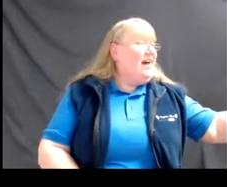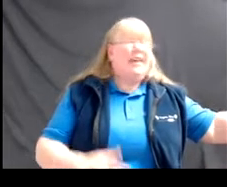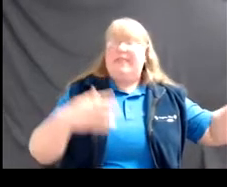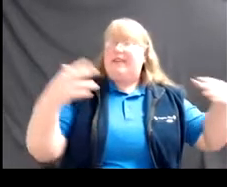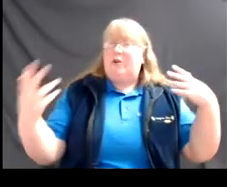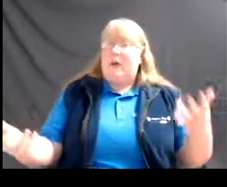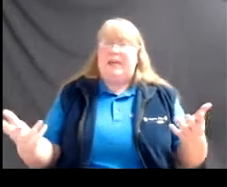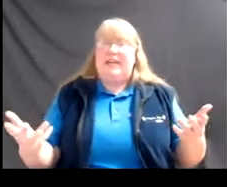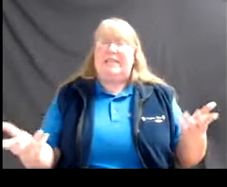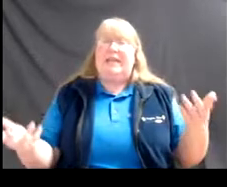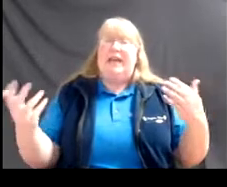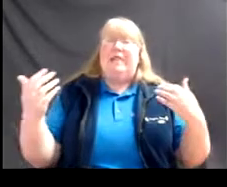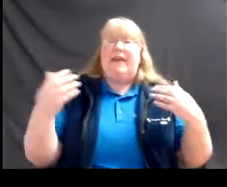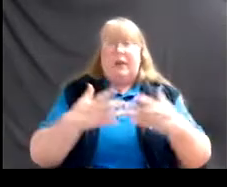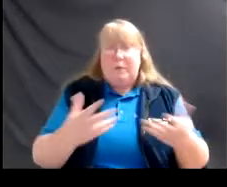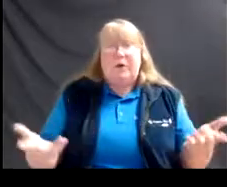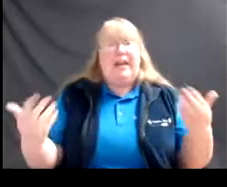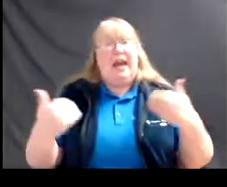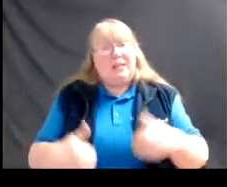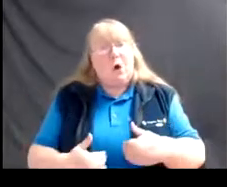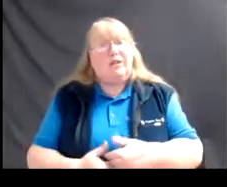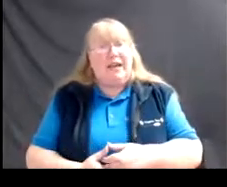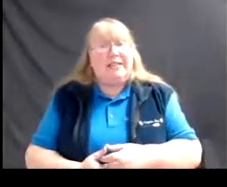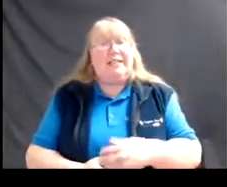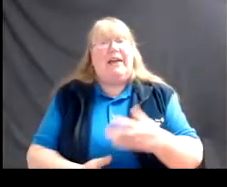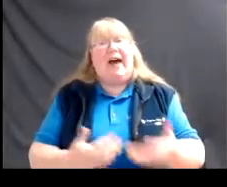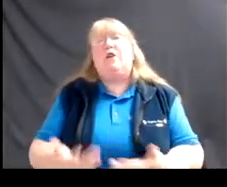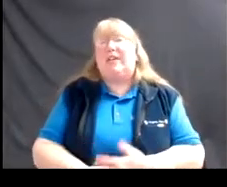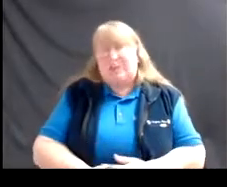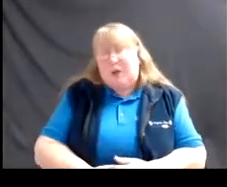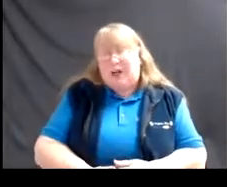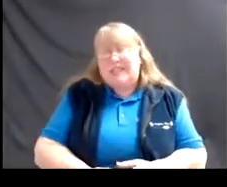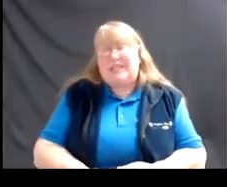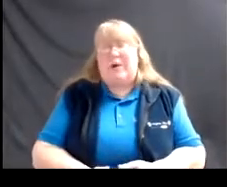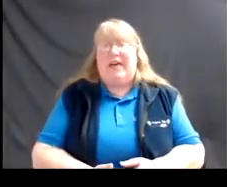Again, these are companies that the community has told us they have had good experiences with.